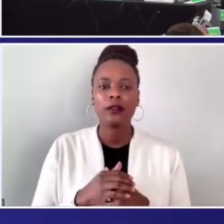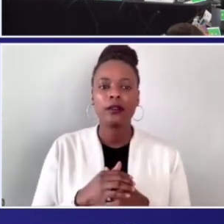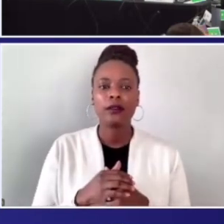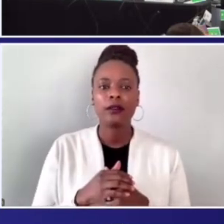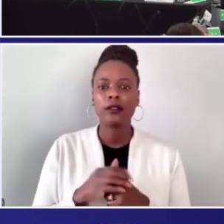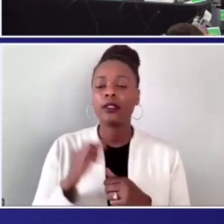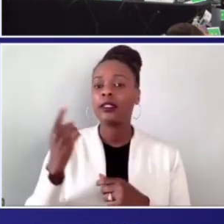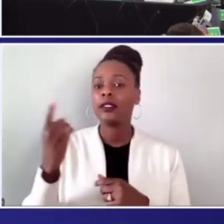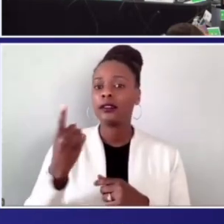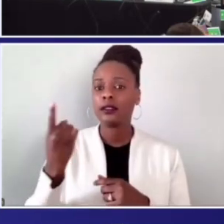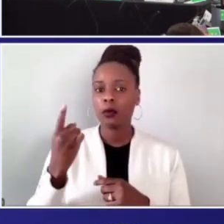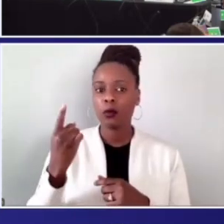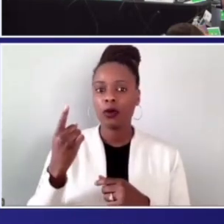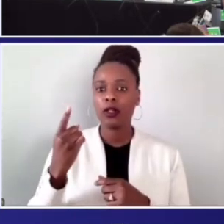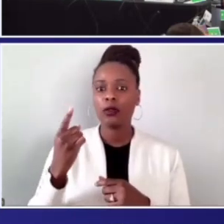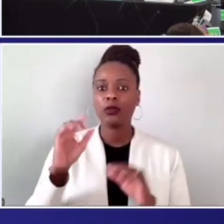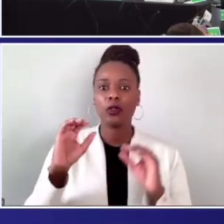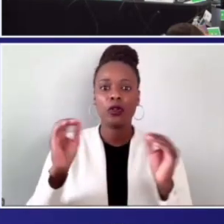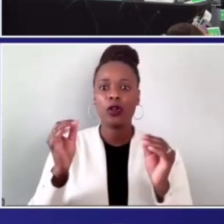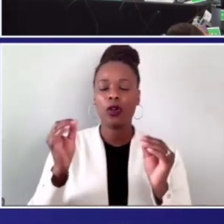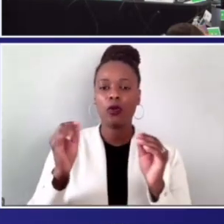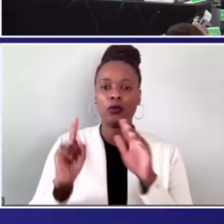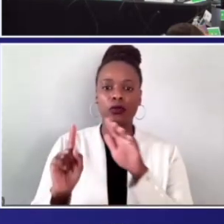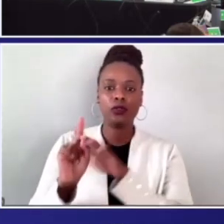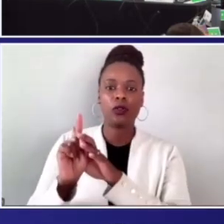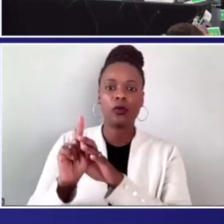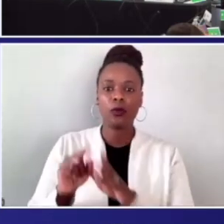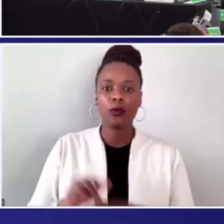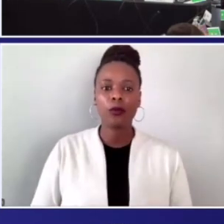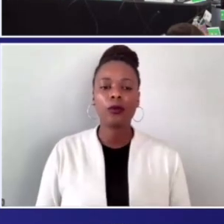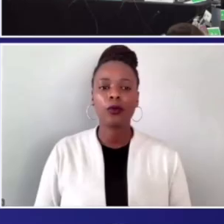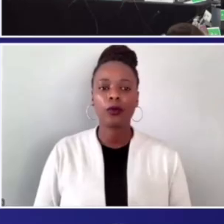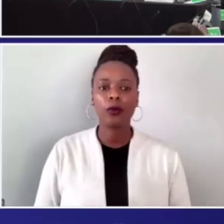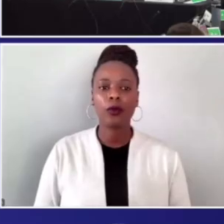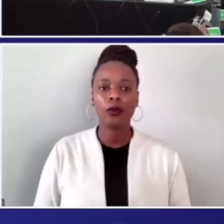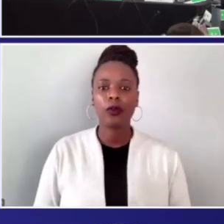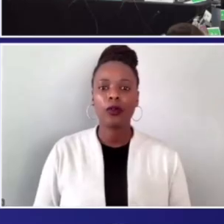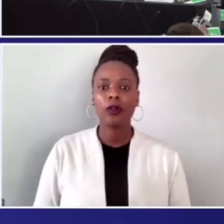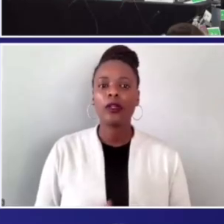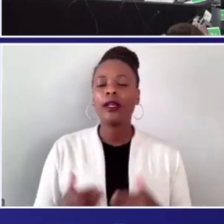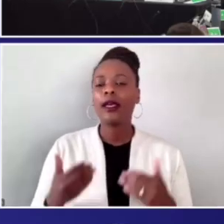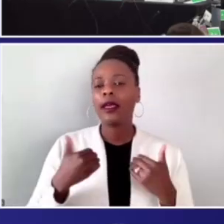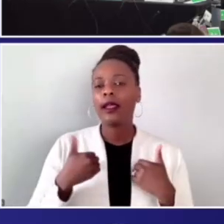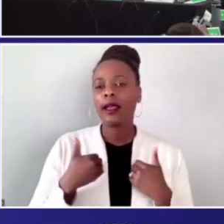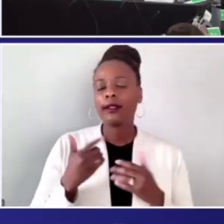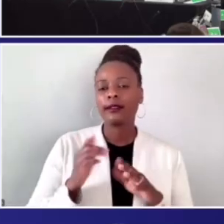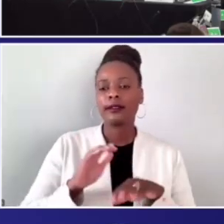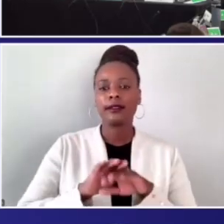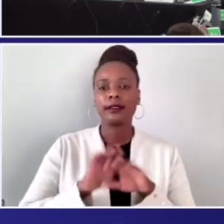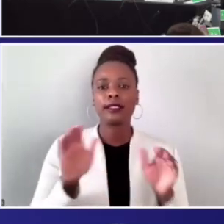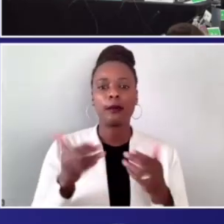who's a no-show, which has, has a separate requirement. So I think that's why we have to have other